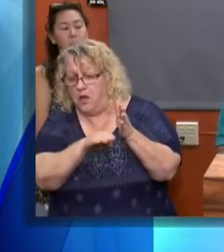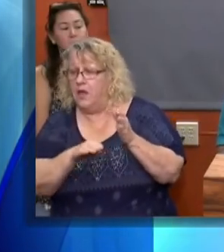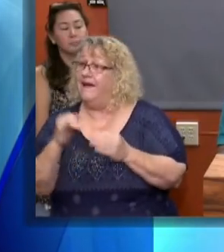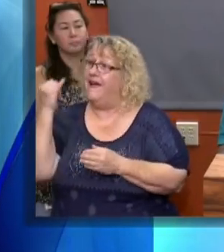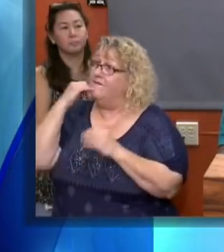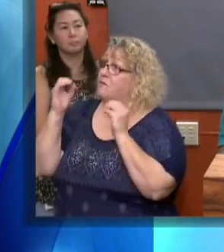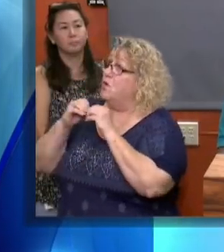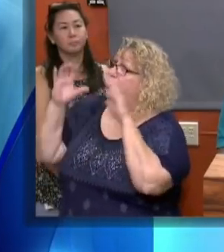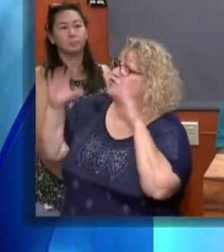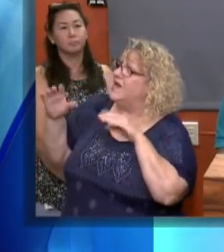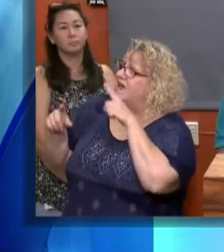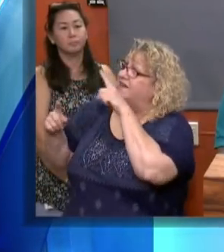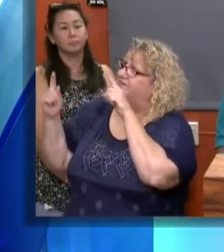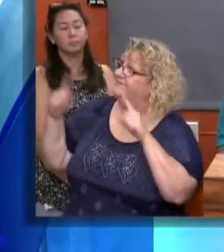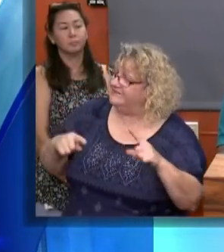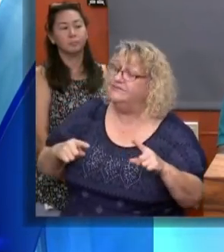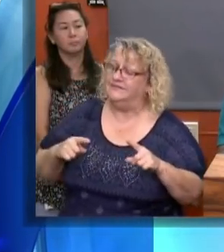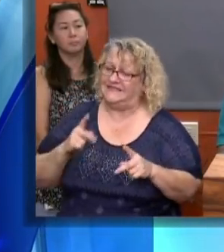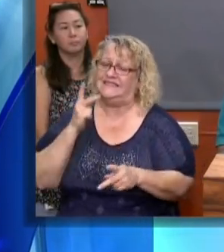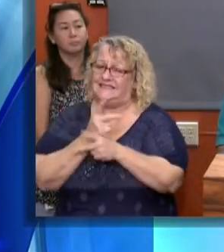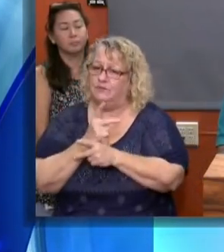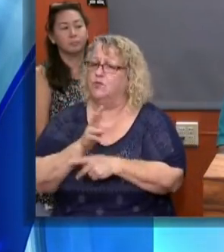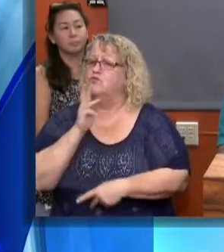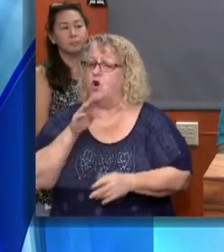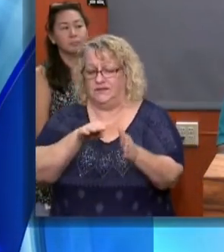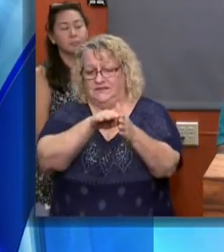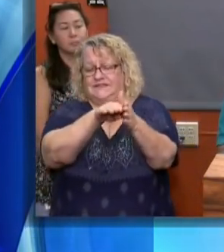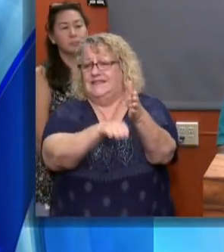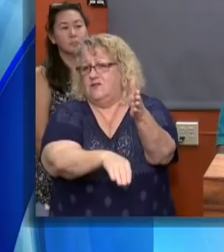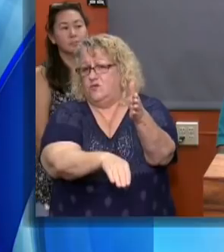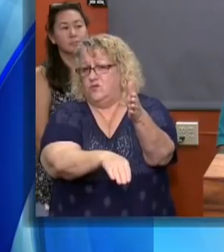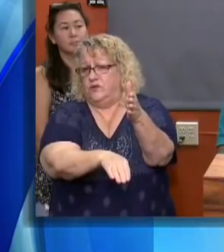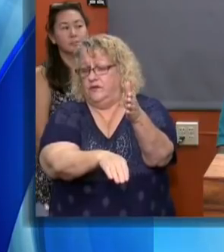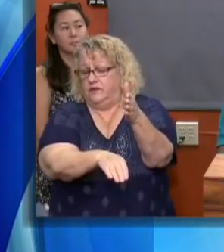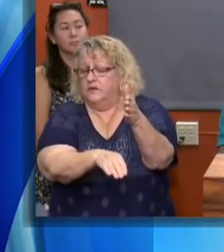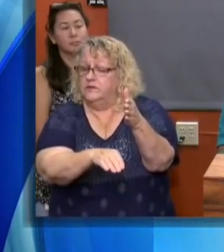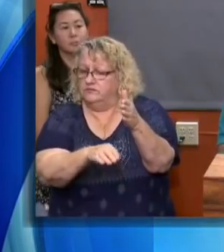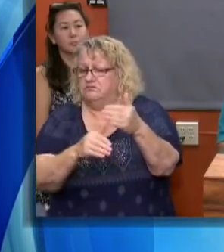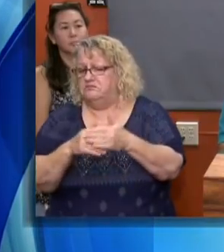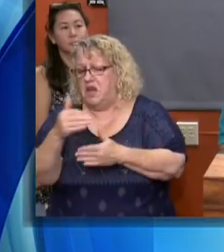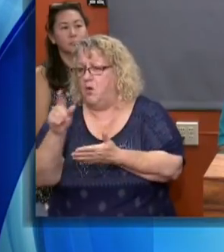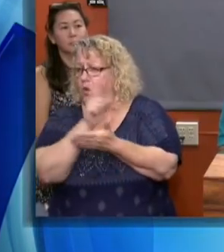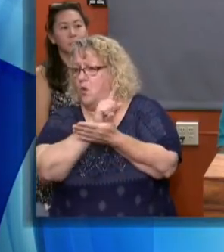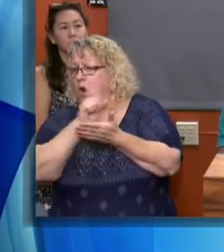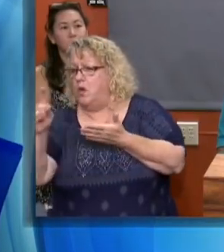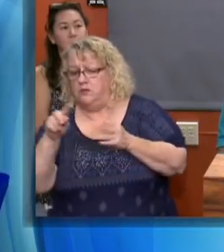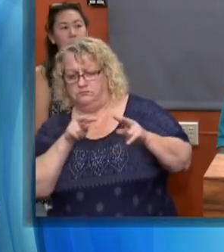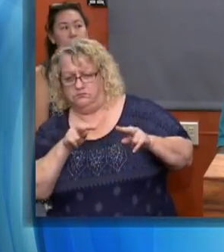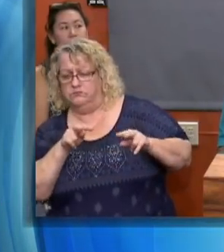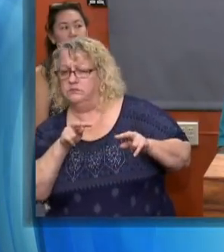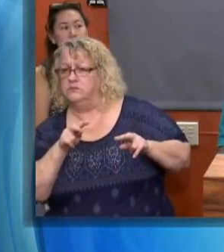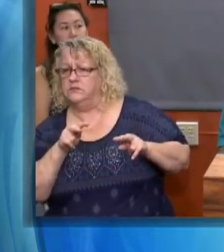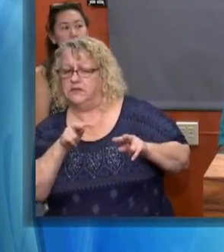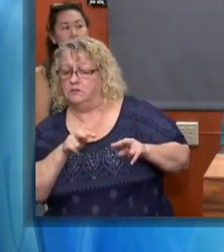3 INCHES LOWER, MORE LOWER RECENTLIER DECLINING WATER LEVELS. IF THE RAINS DECREASE, WE'LL MAKE MORE HEAD WHAT I.